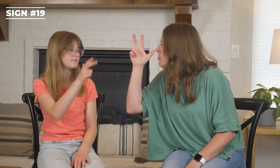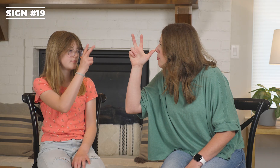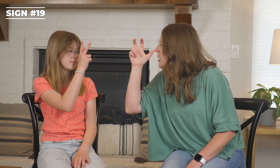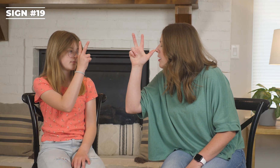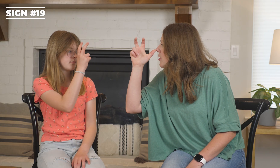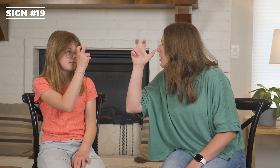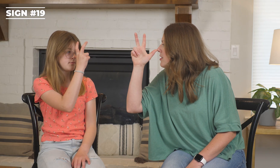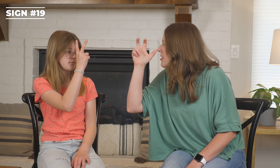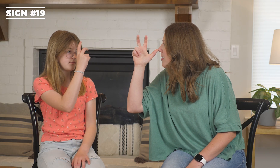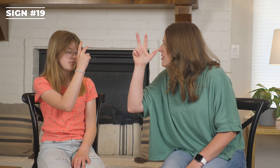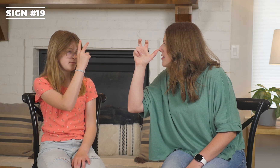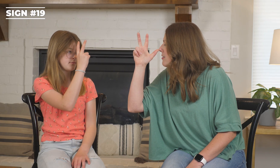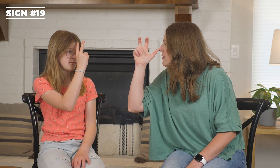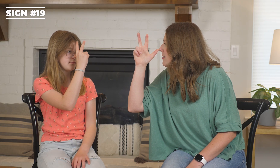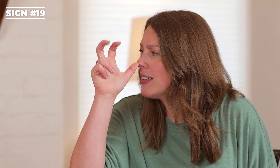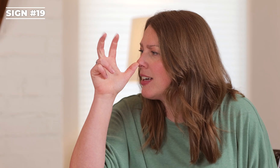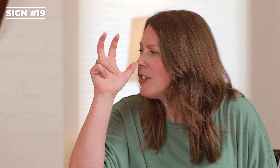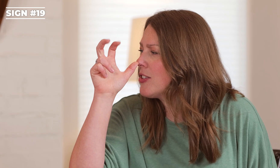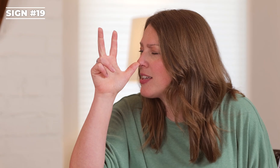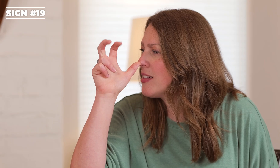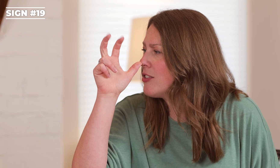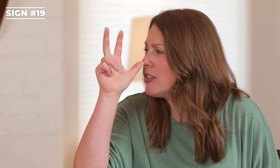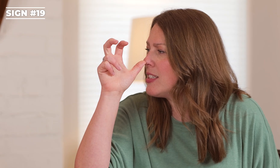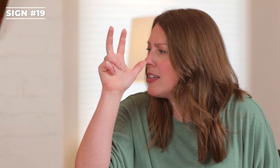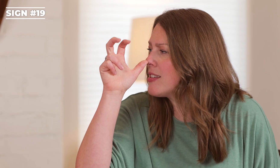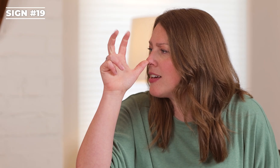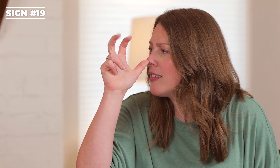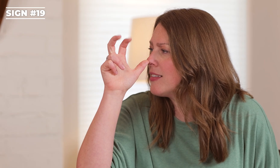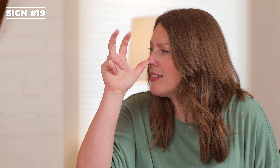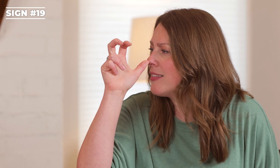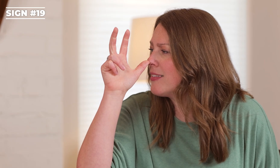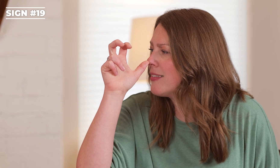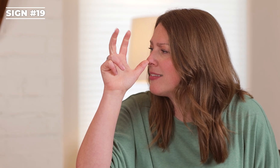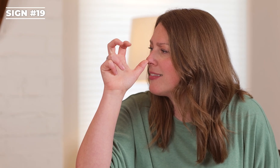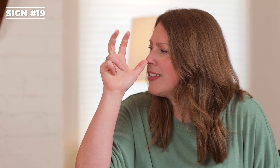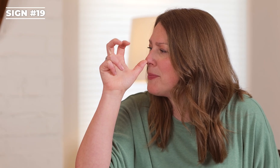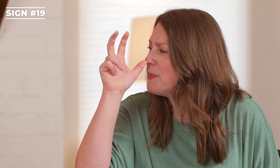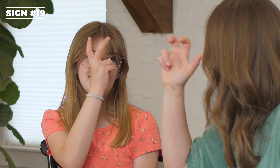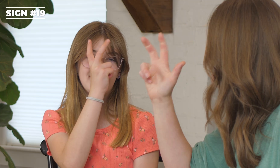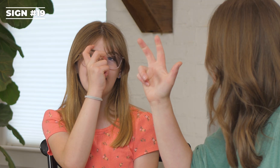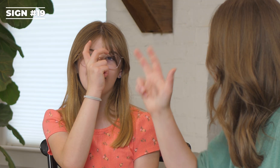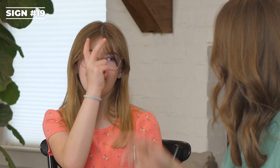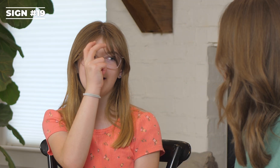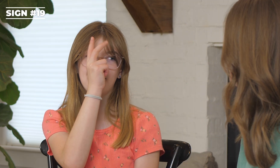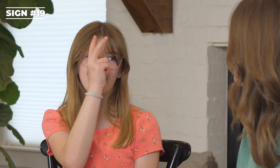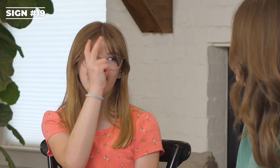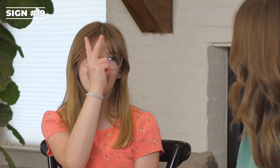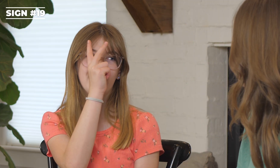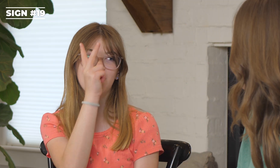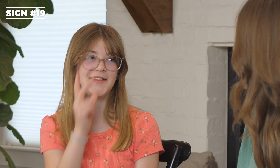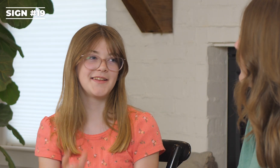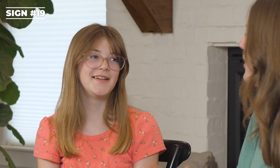Bug or insect? It looks like the little antennas. Yeah. I'm trying to get the right spot on your nose. Yeah.